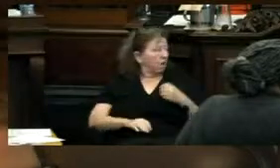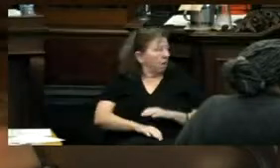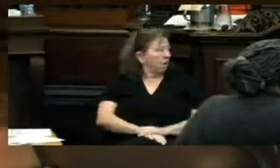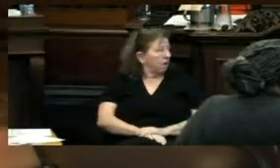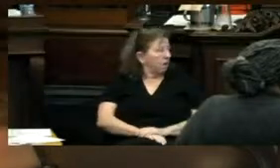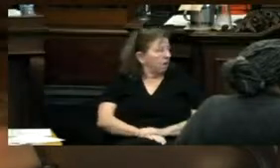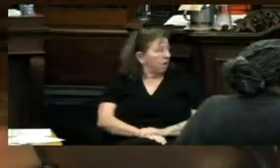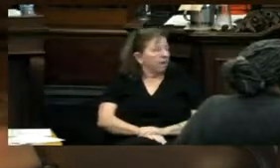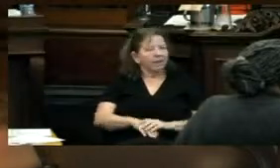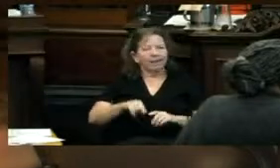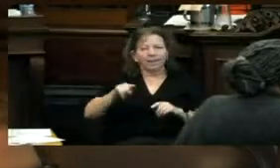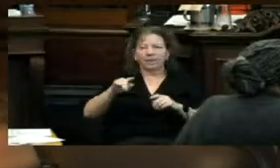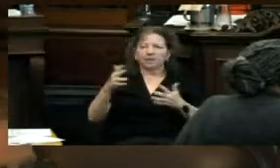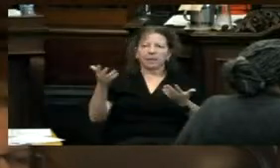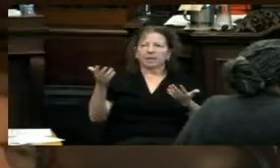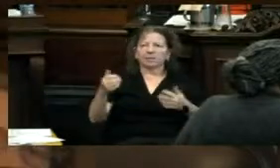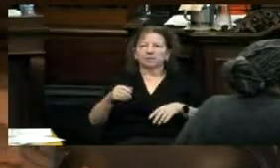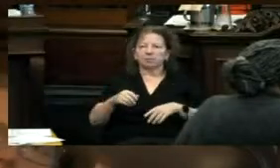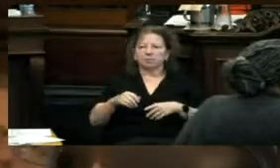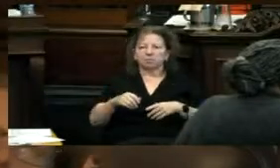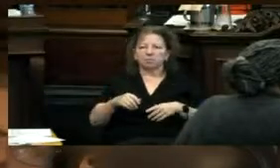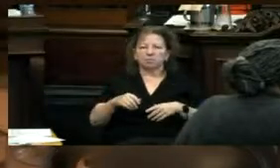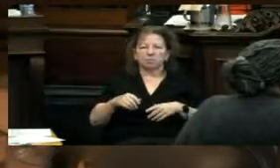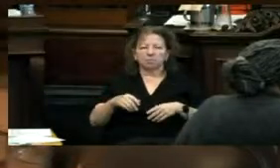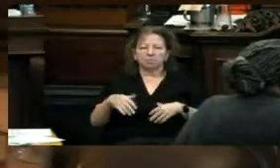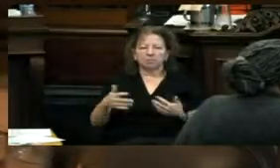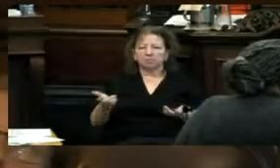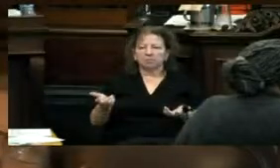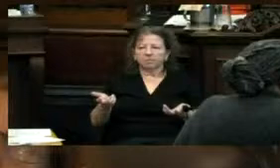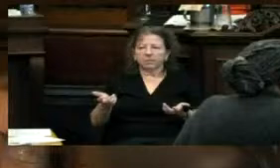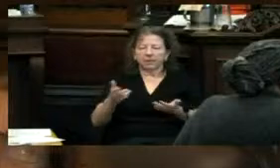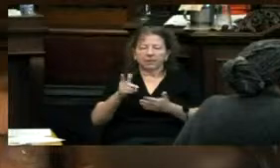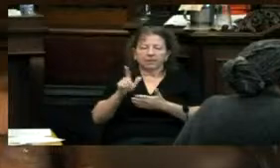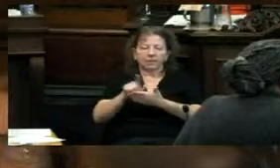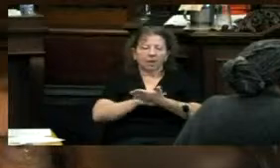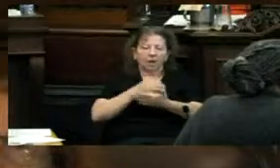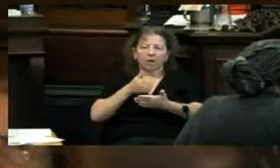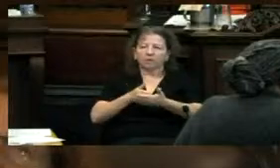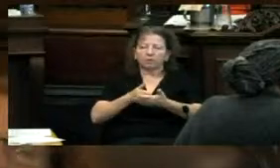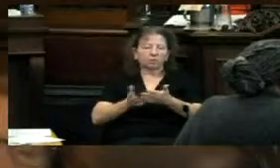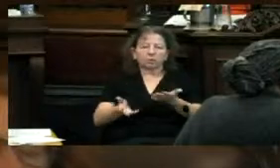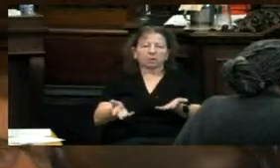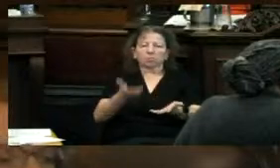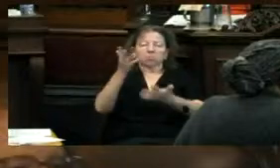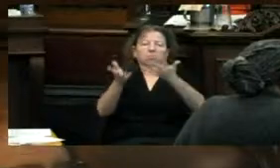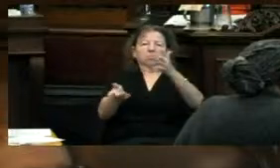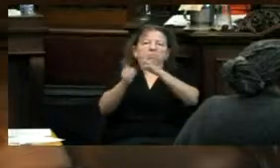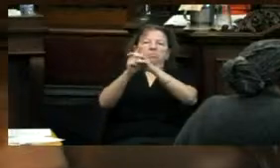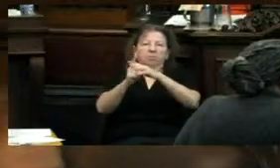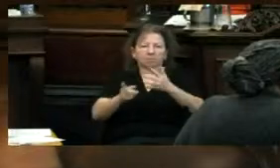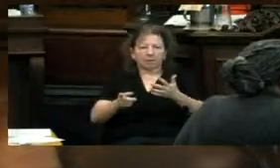member and as chair of public safety was that this kind of